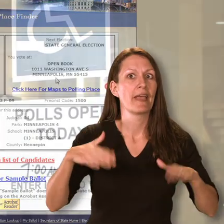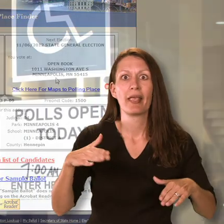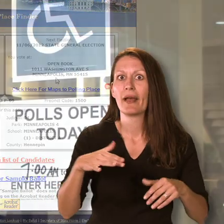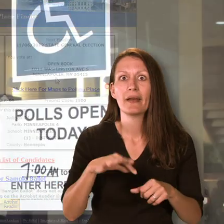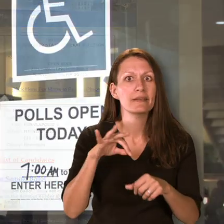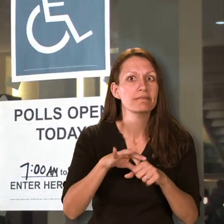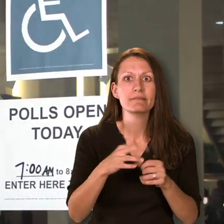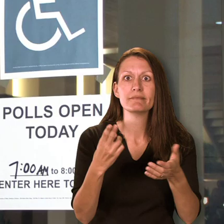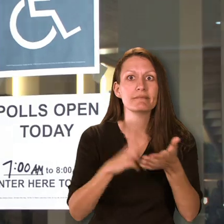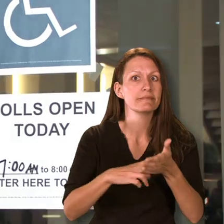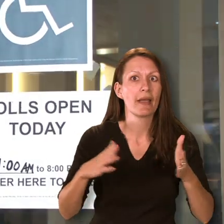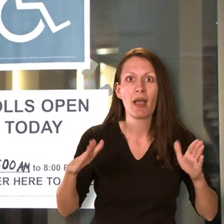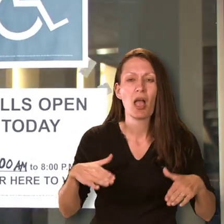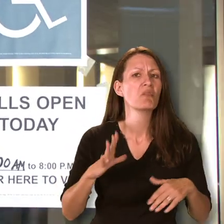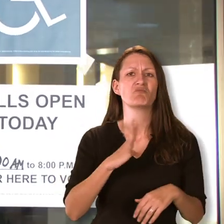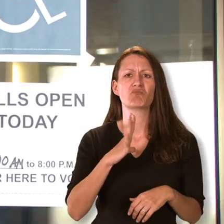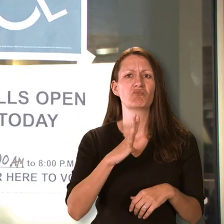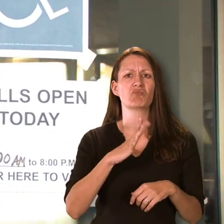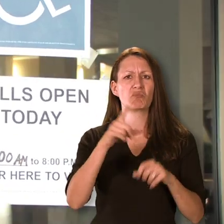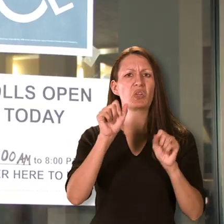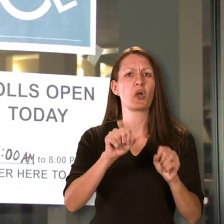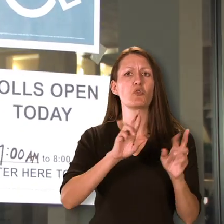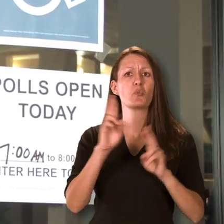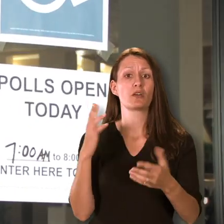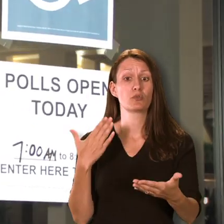If you haven't pre-registered, you can register to vote